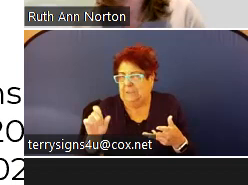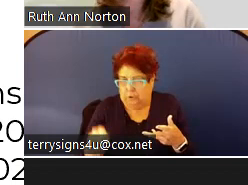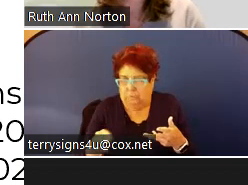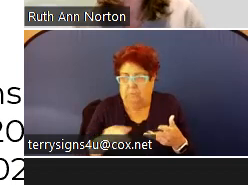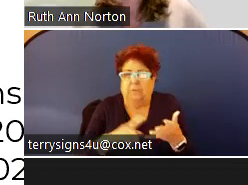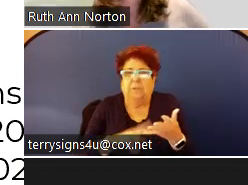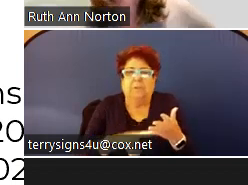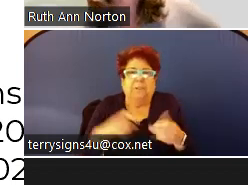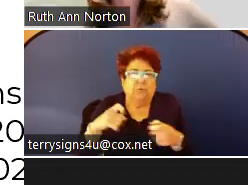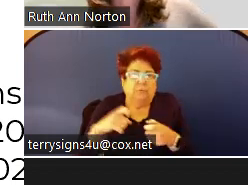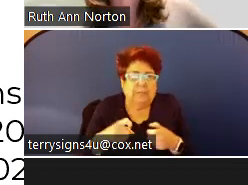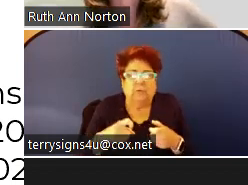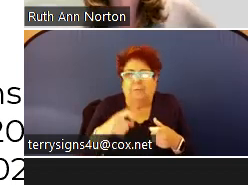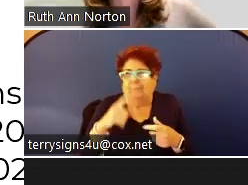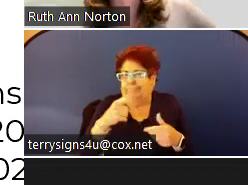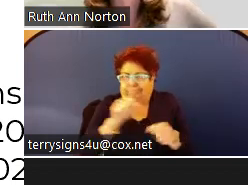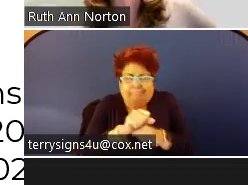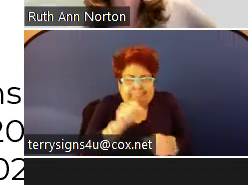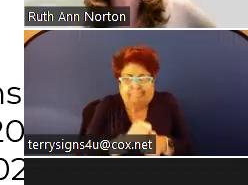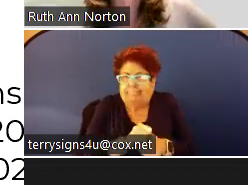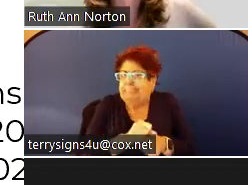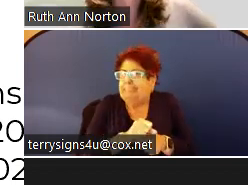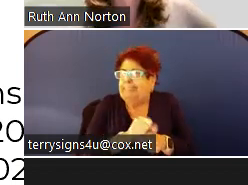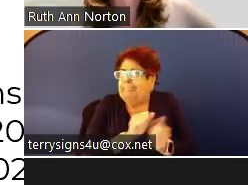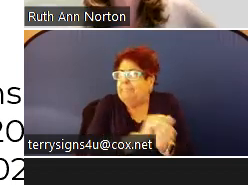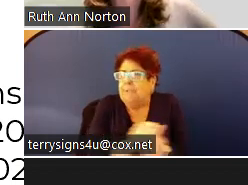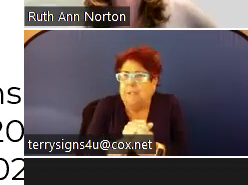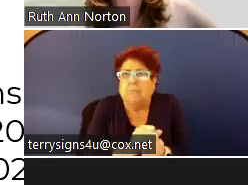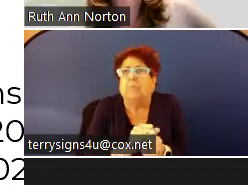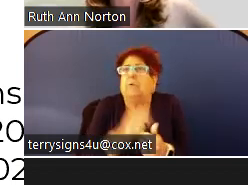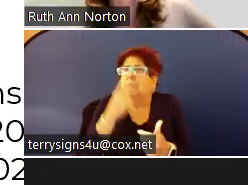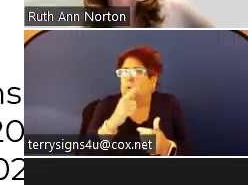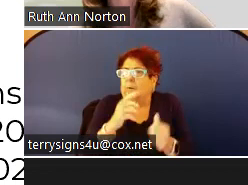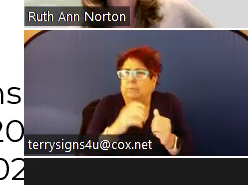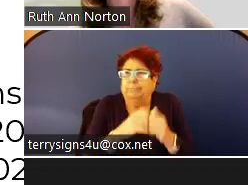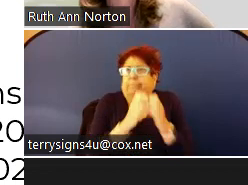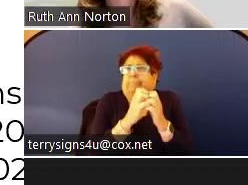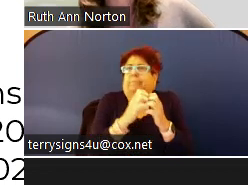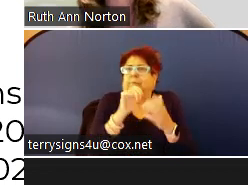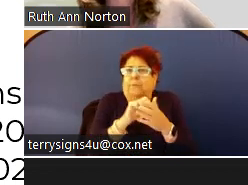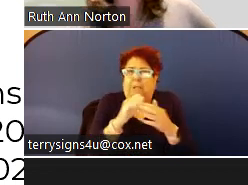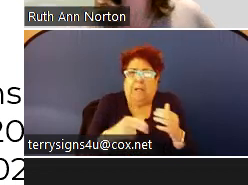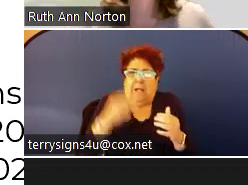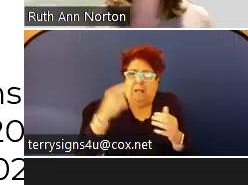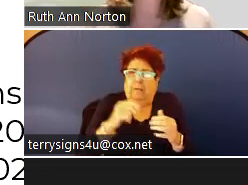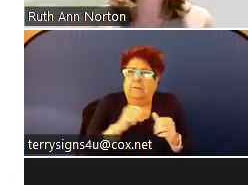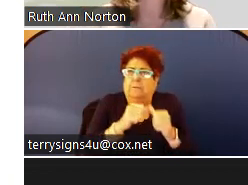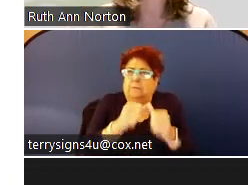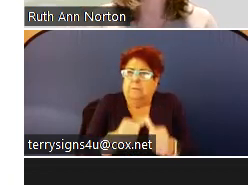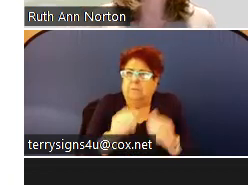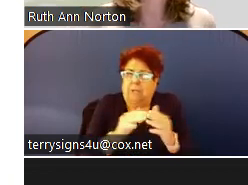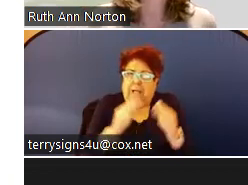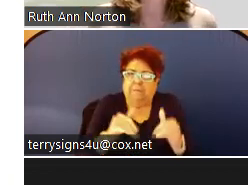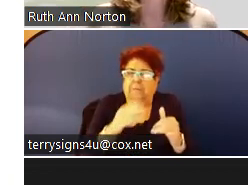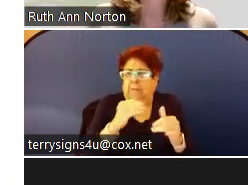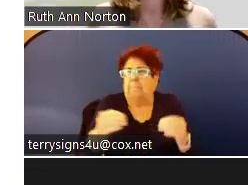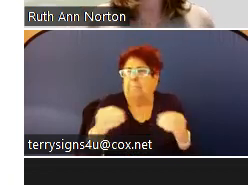higher longevity in housing and higher wealth building. If you want to go to the next slide.